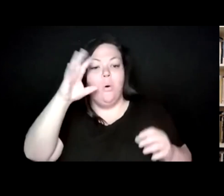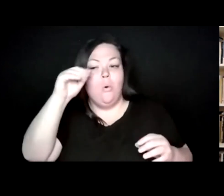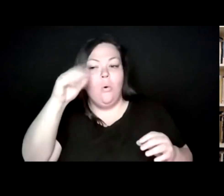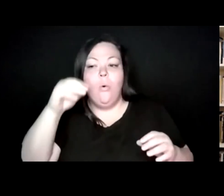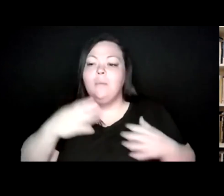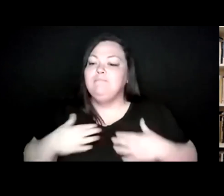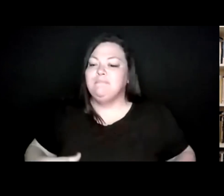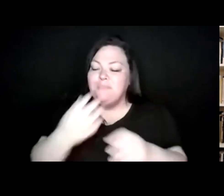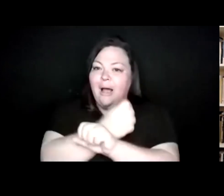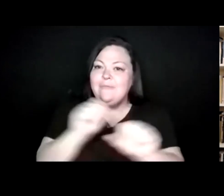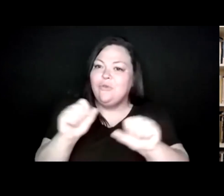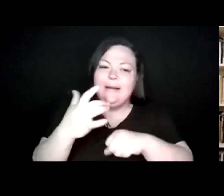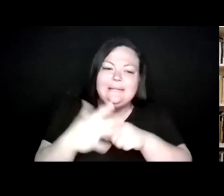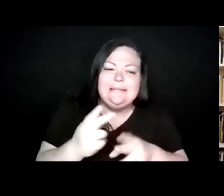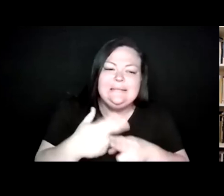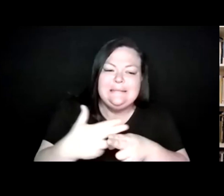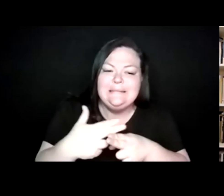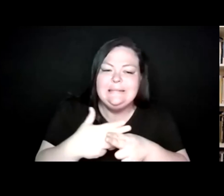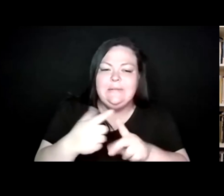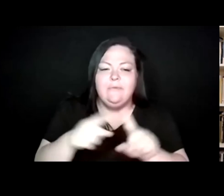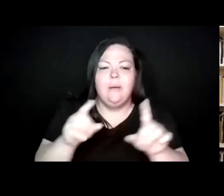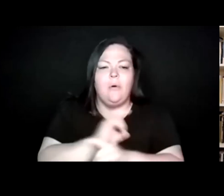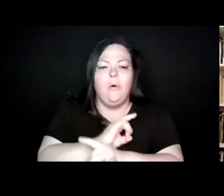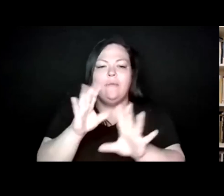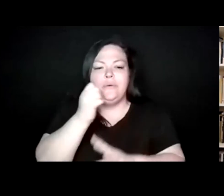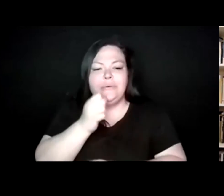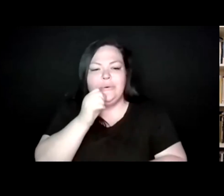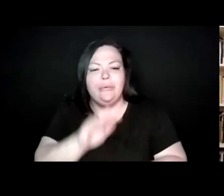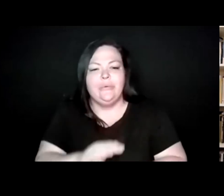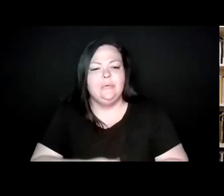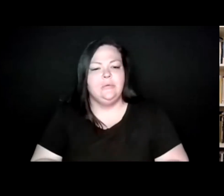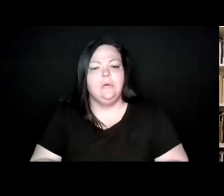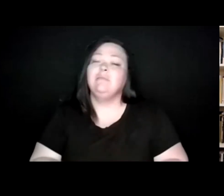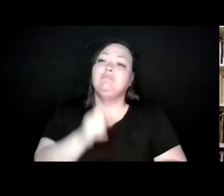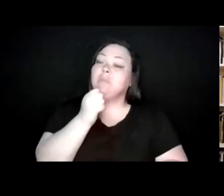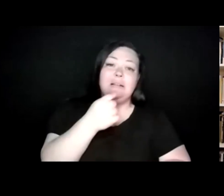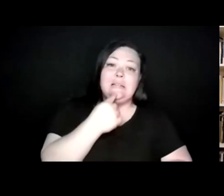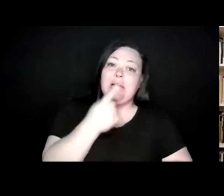momentarily from a terrible girlhood./ Which is not to say you would ever have wanted